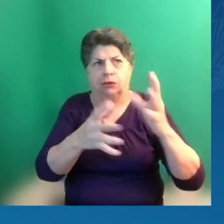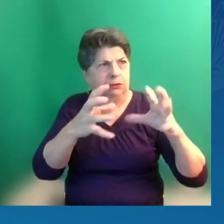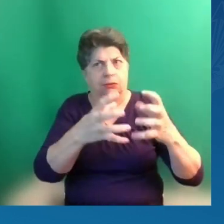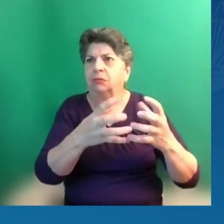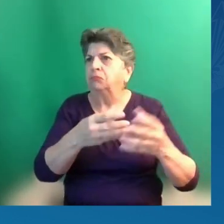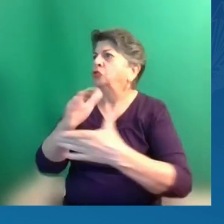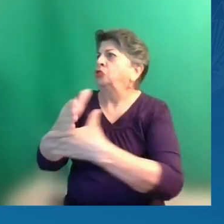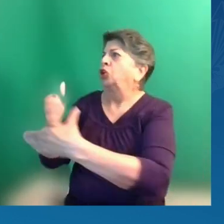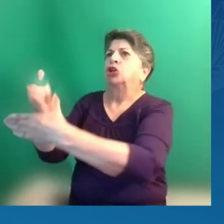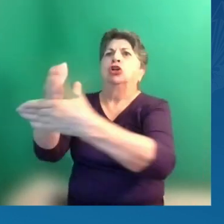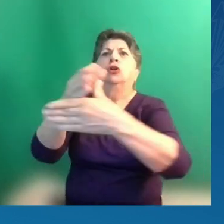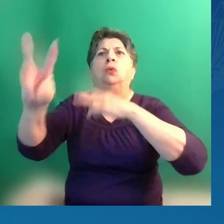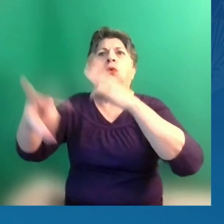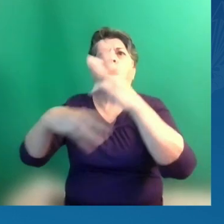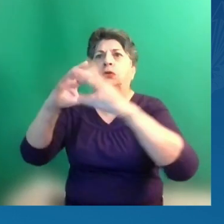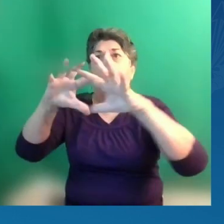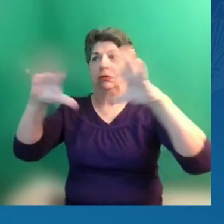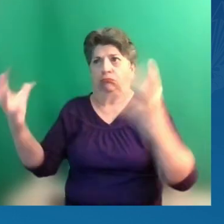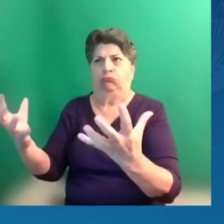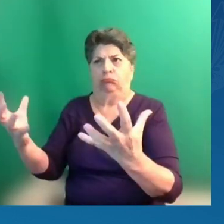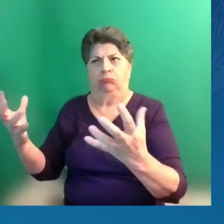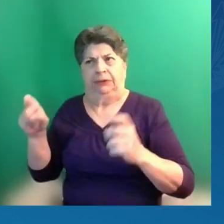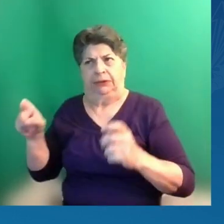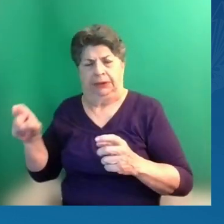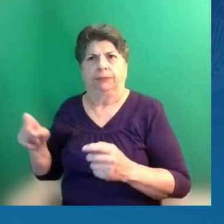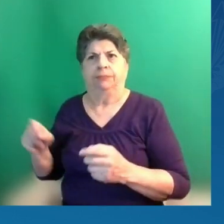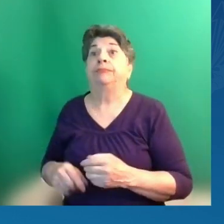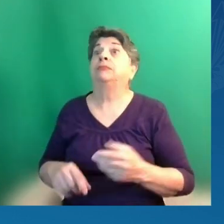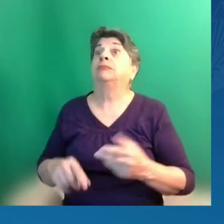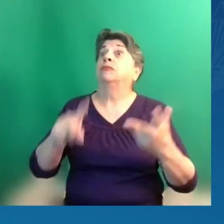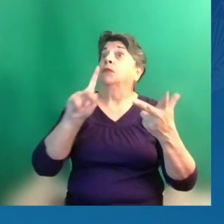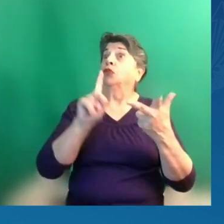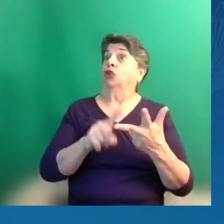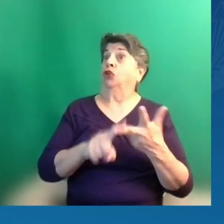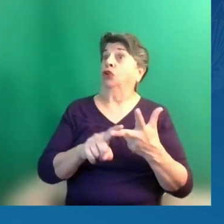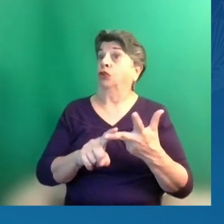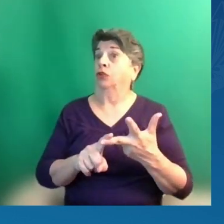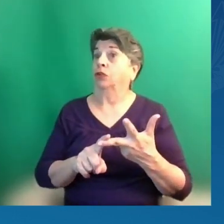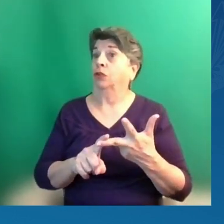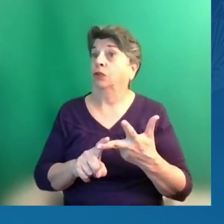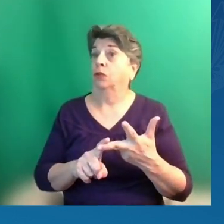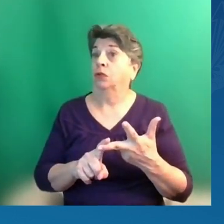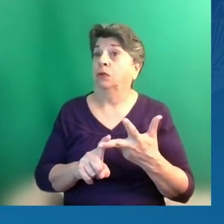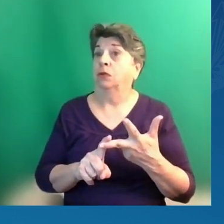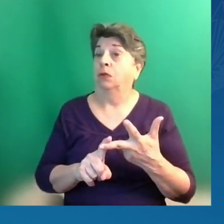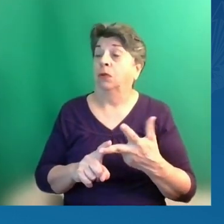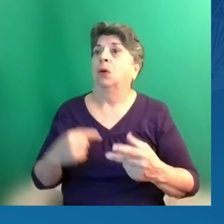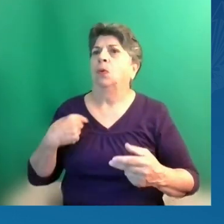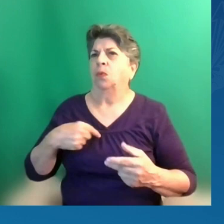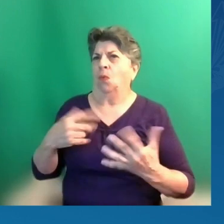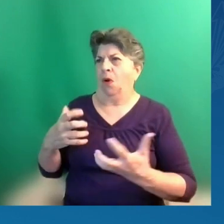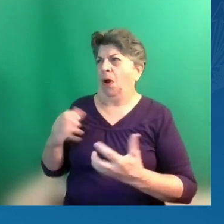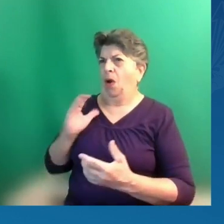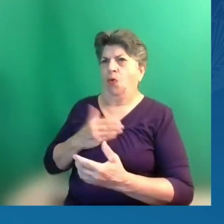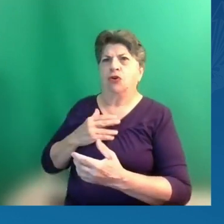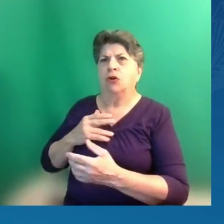considerable diplomatic resources -- the great leader of USAID; we have so many leaders --